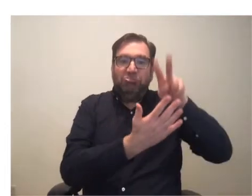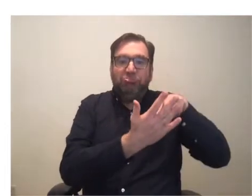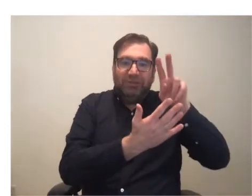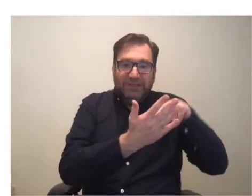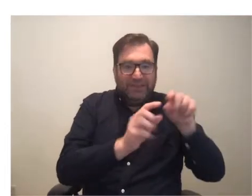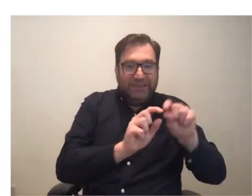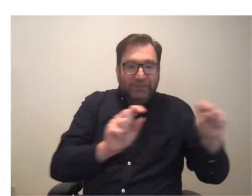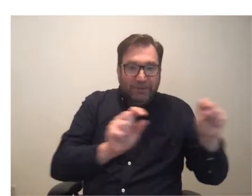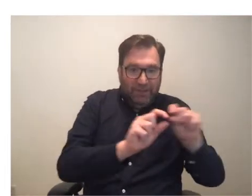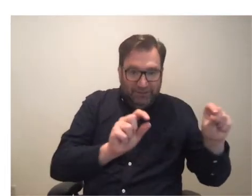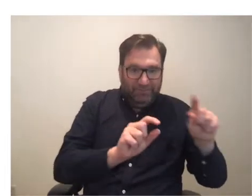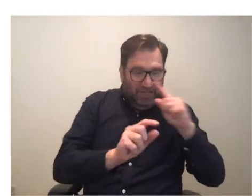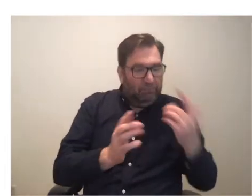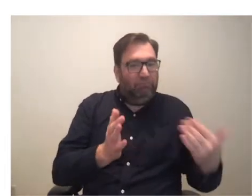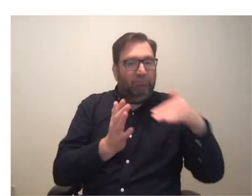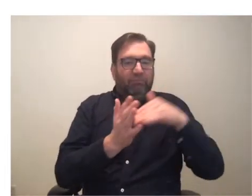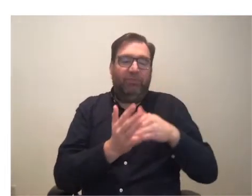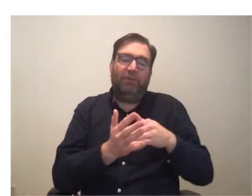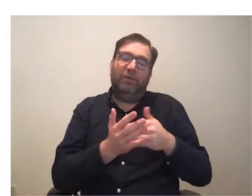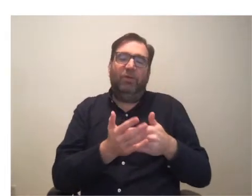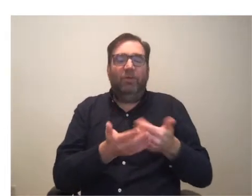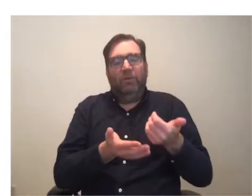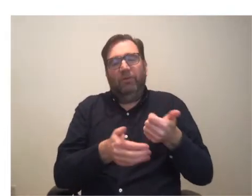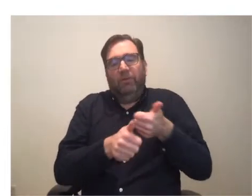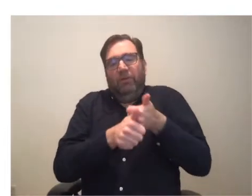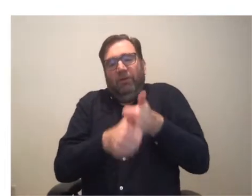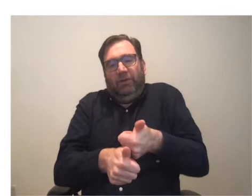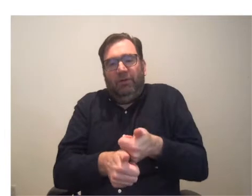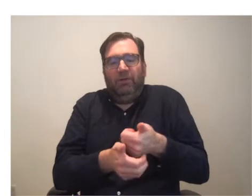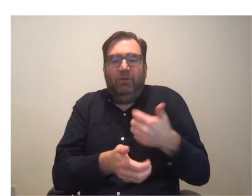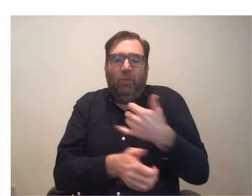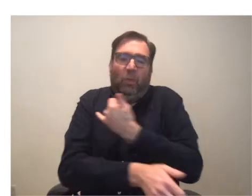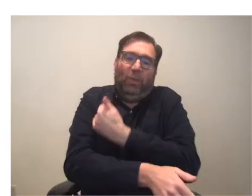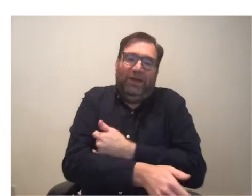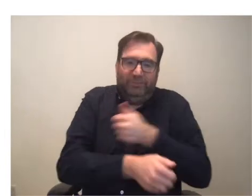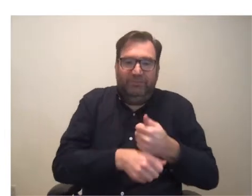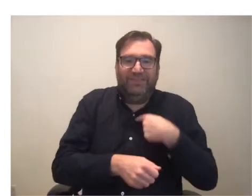reading associated subtitles which provide additional weak-supervision,